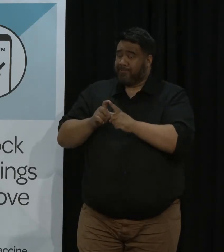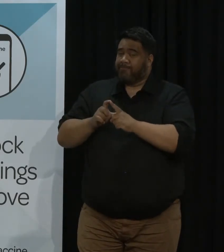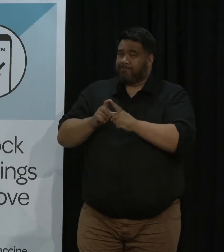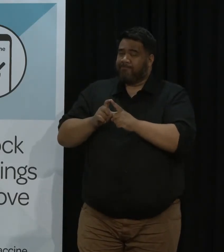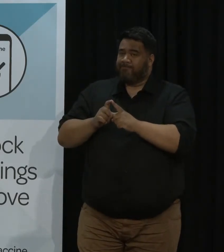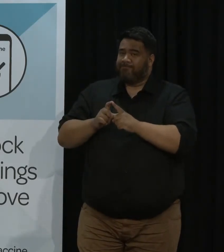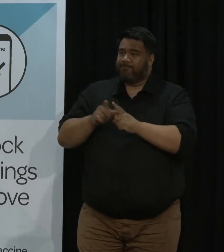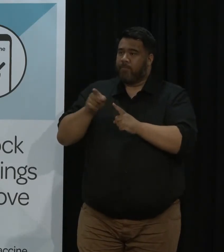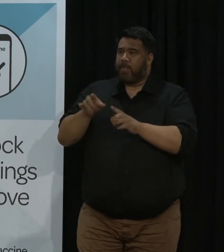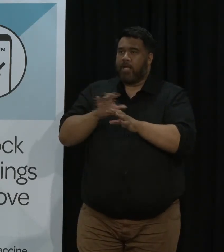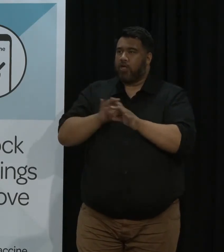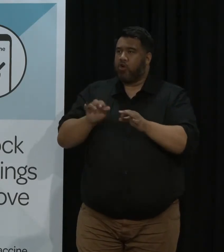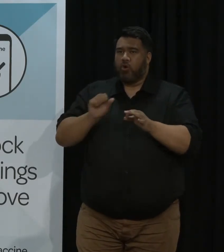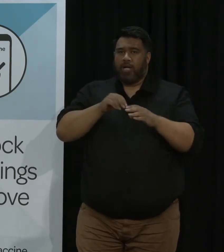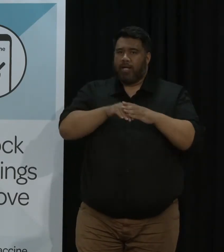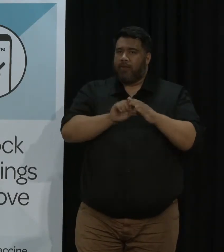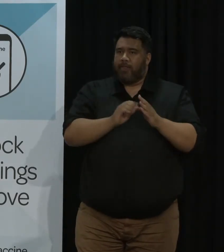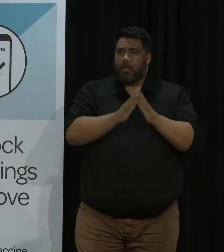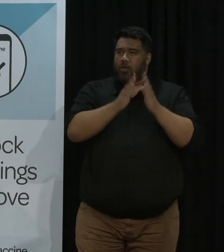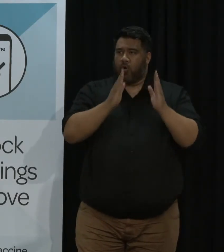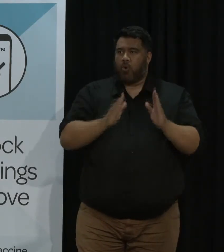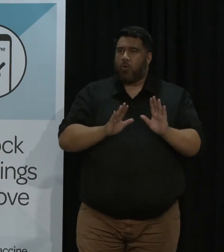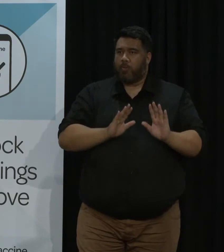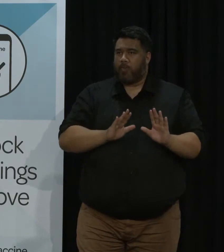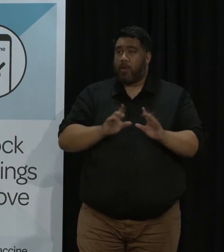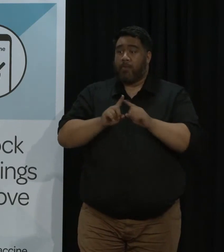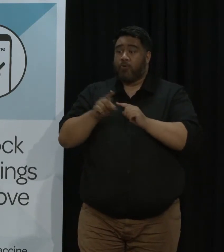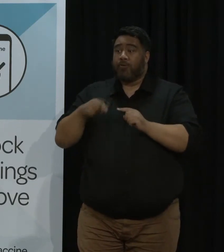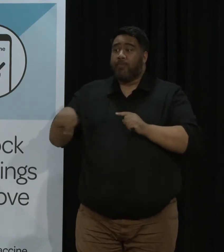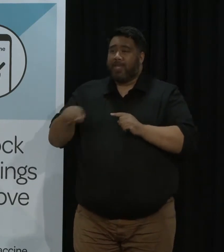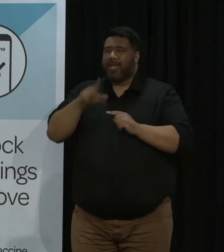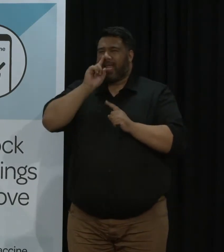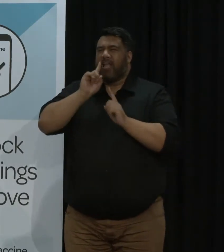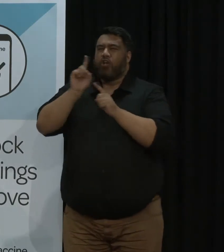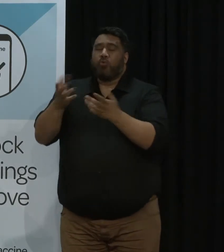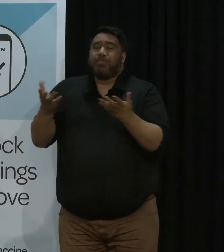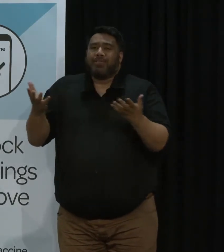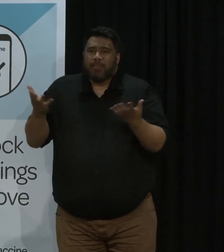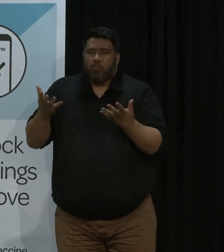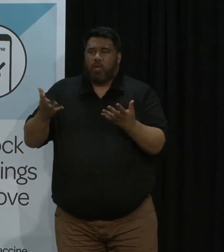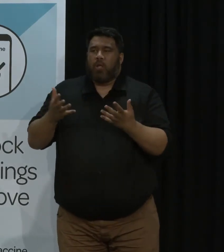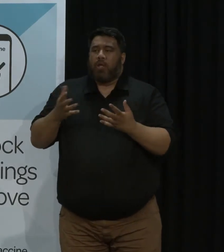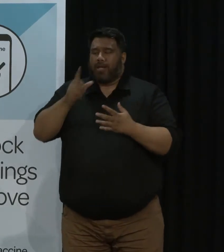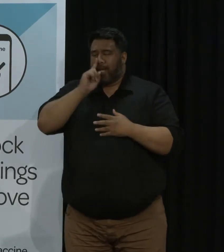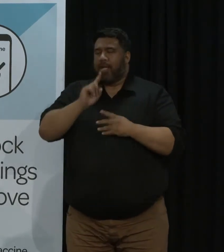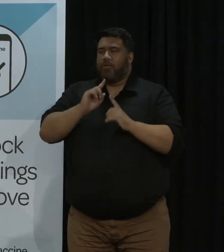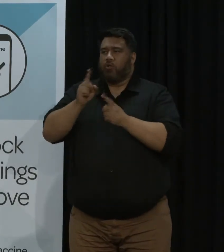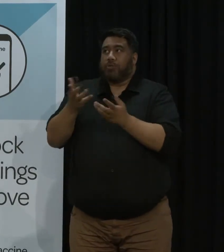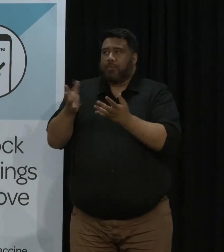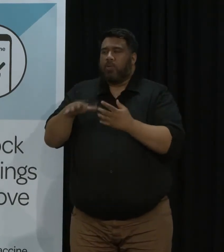questions. For the most part, even if someone is found to have COVID-19 away from their